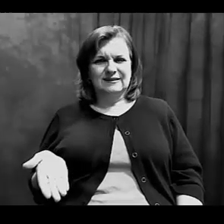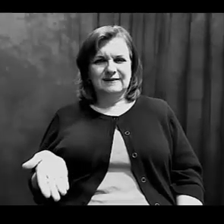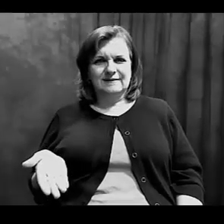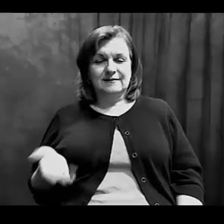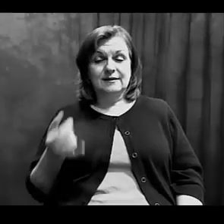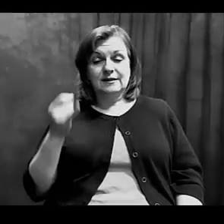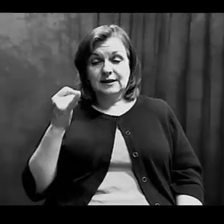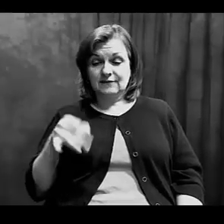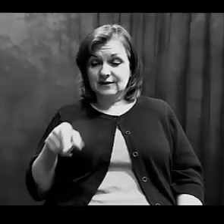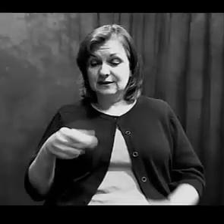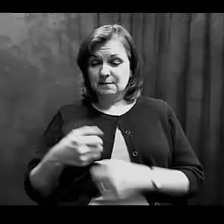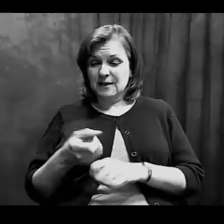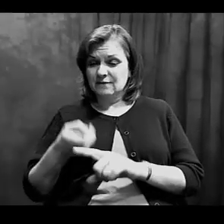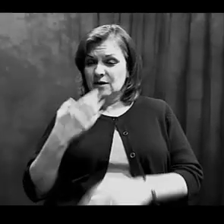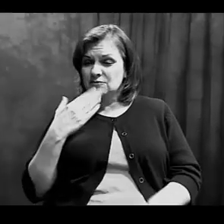that's crazy!!